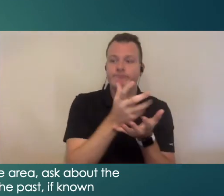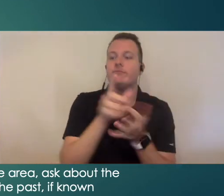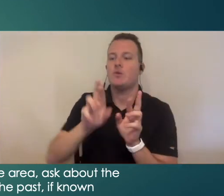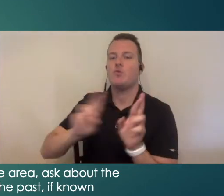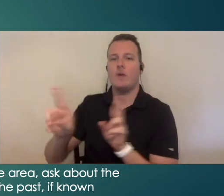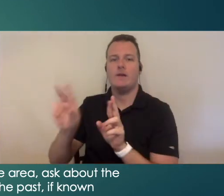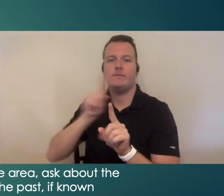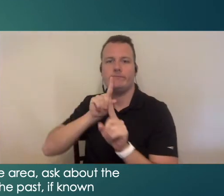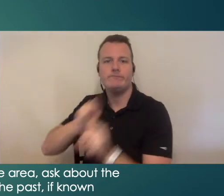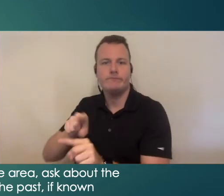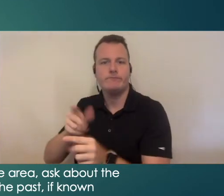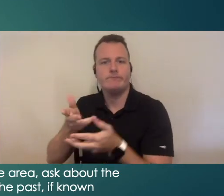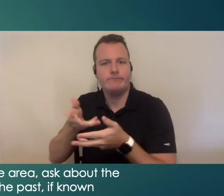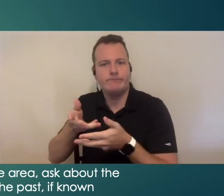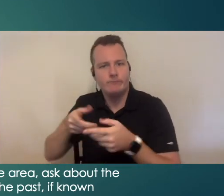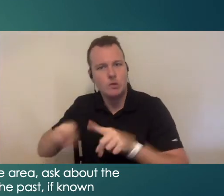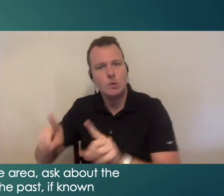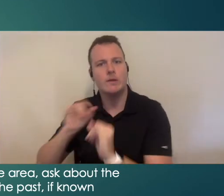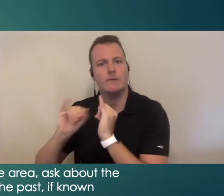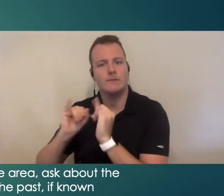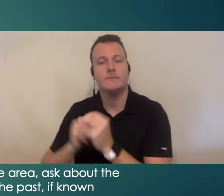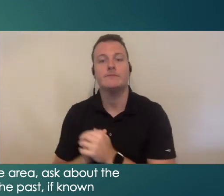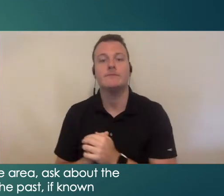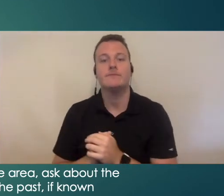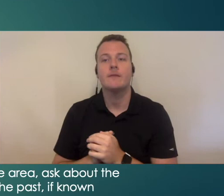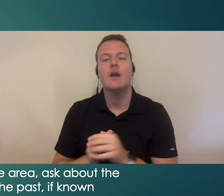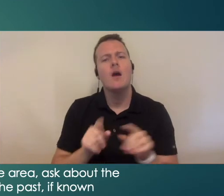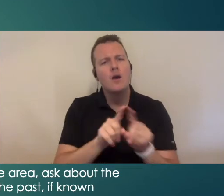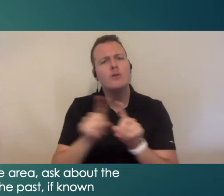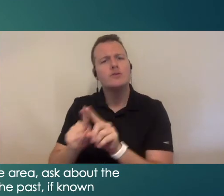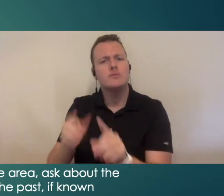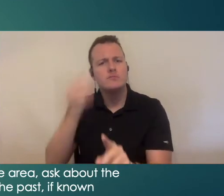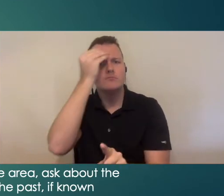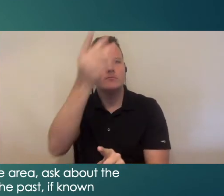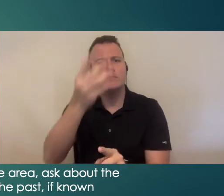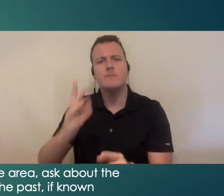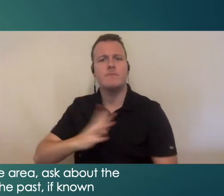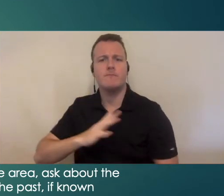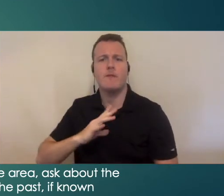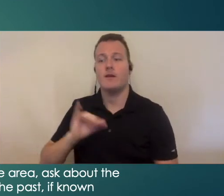one thing to keep in mind as well is, it is okay to ask questions that don't fit